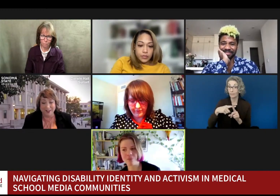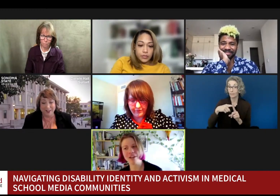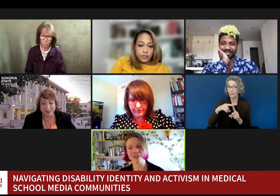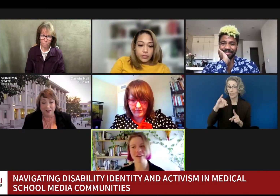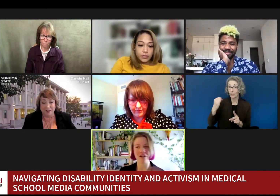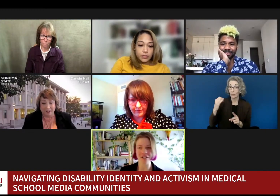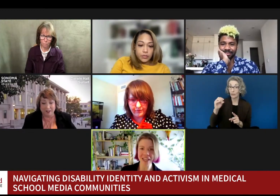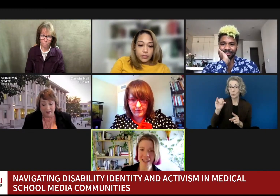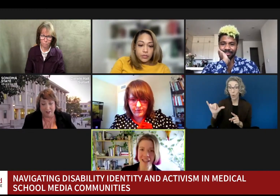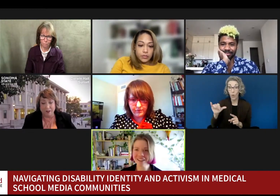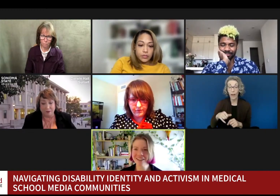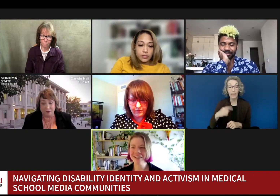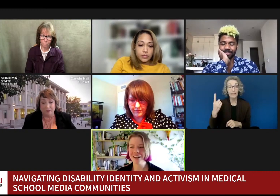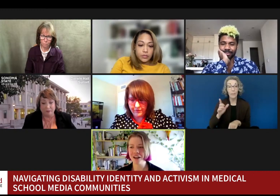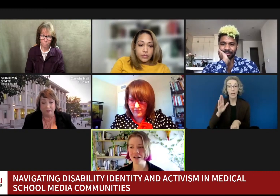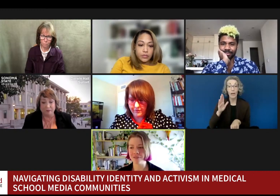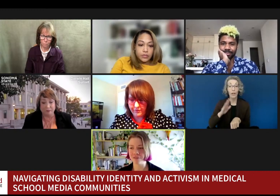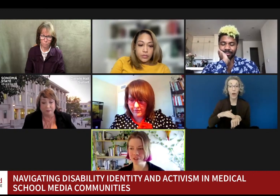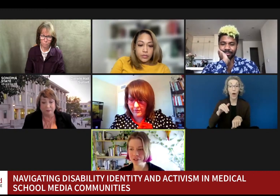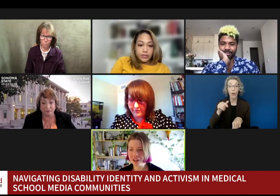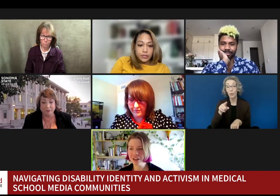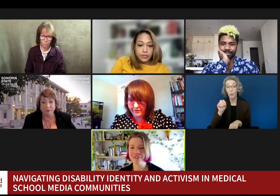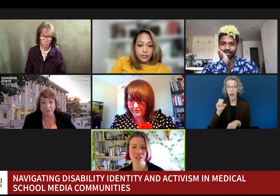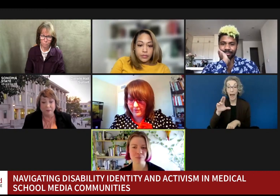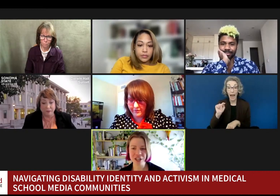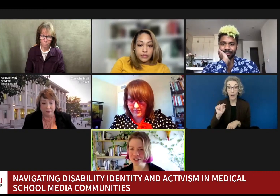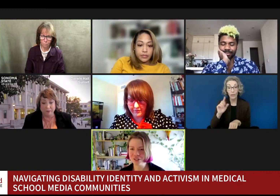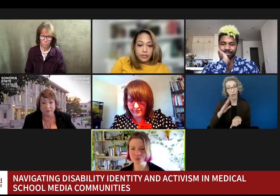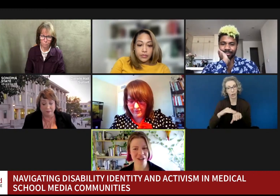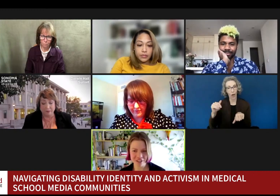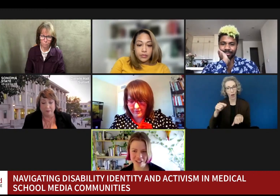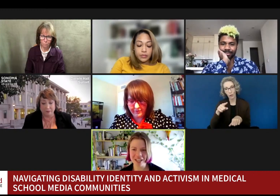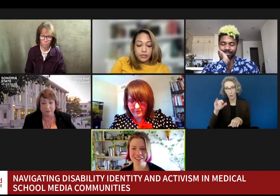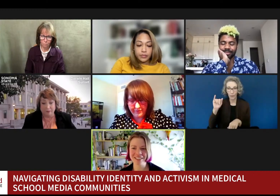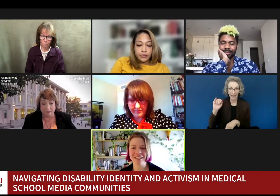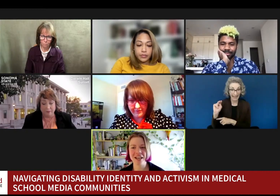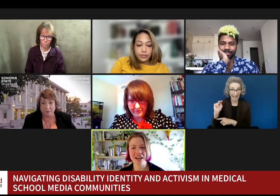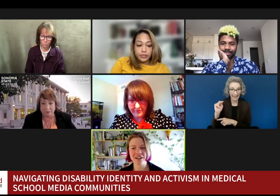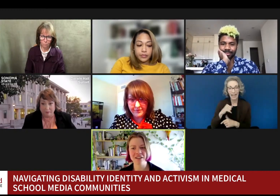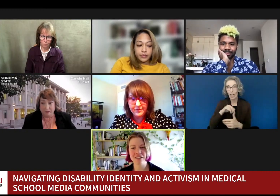being called in, of learning, of inspiration, whatever it is,